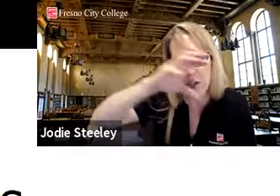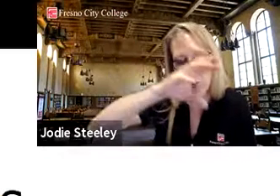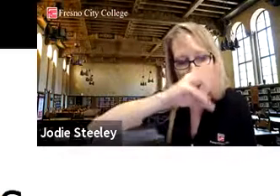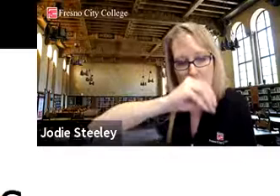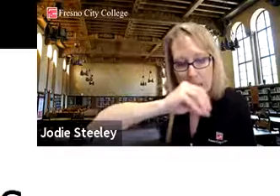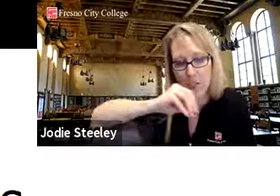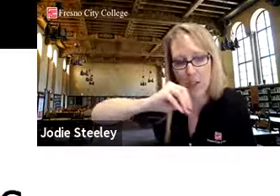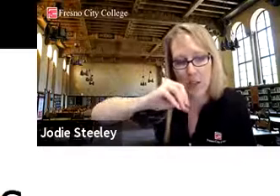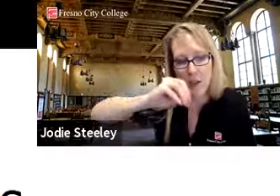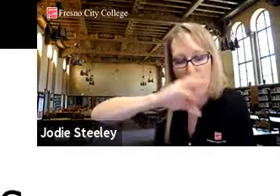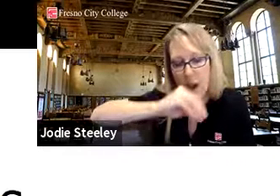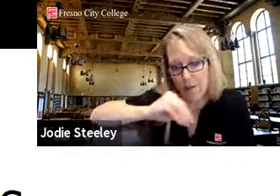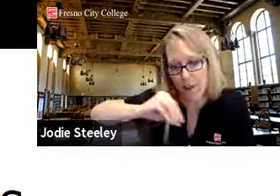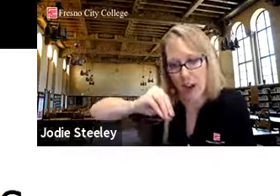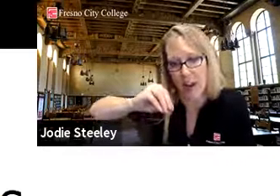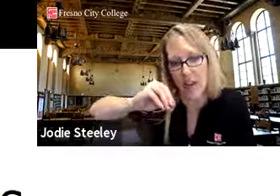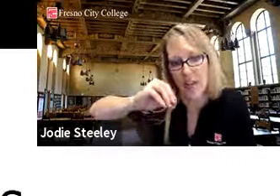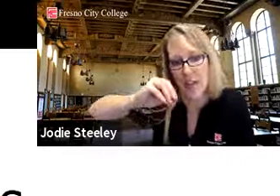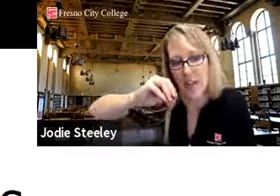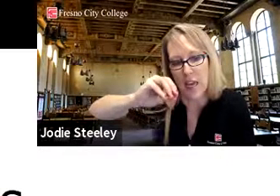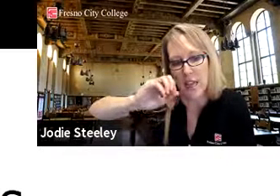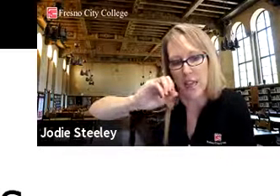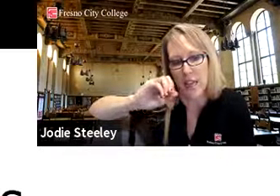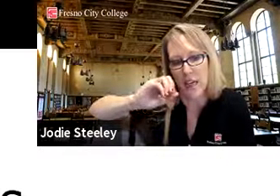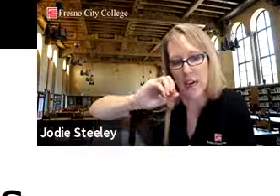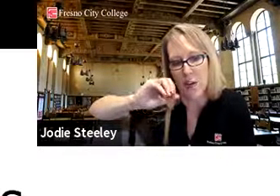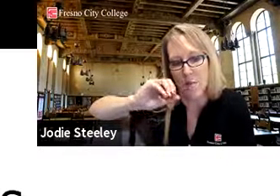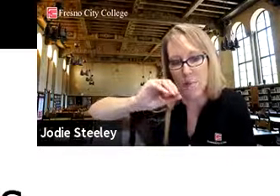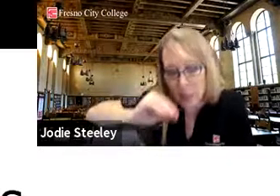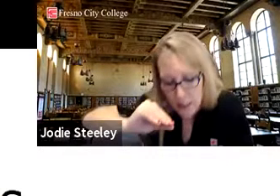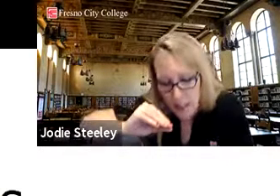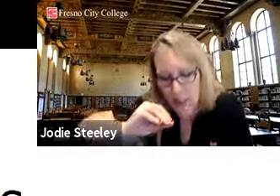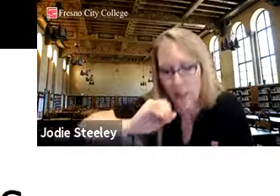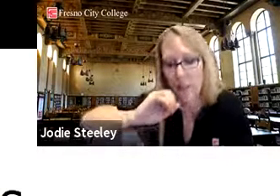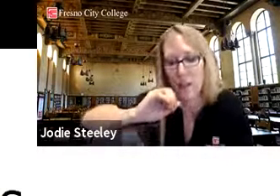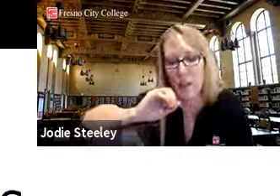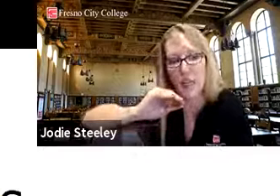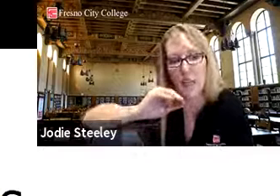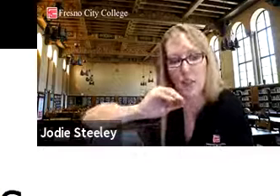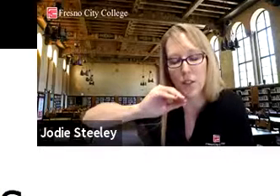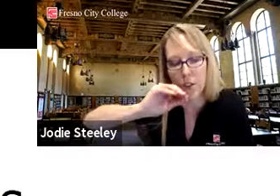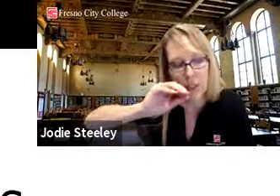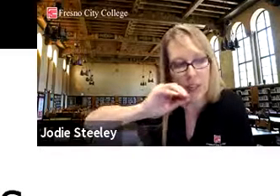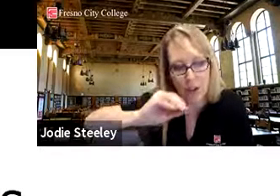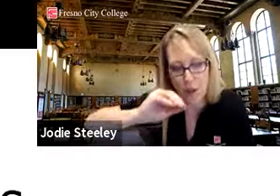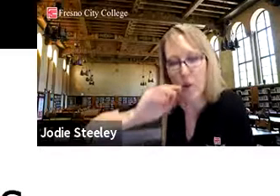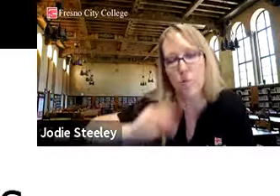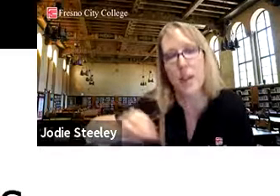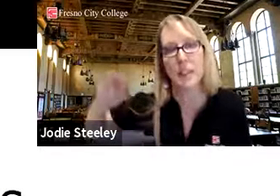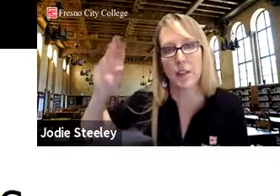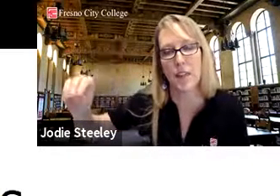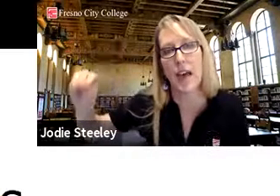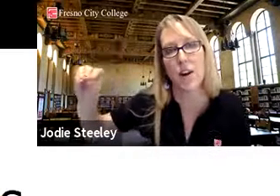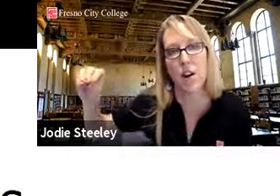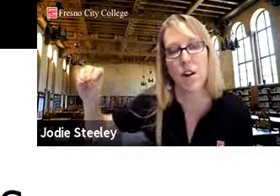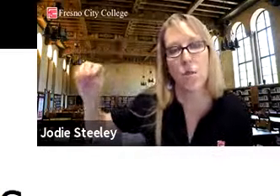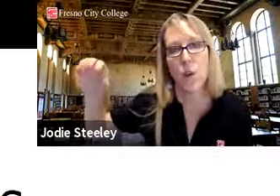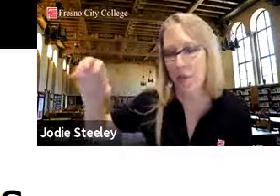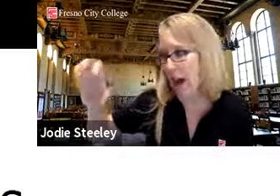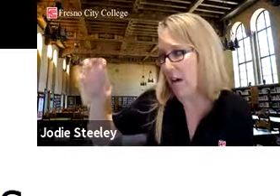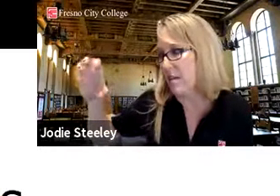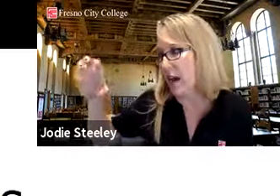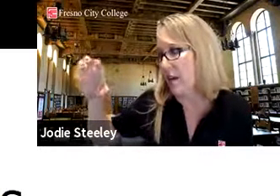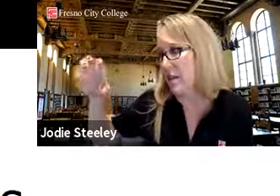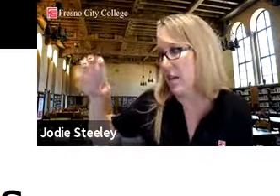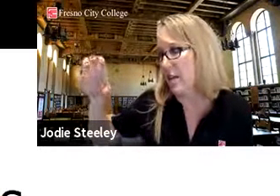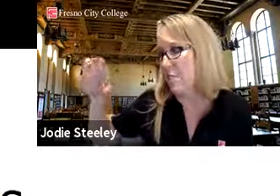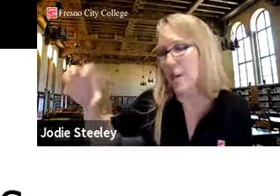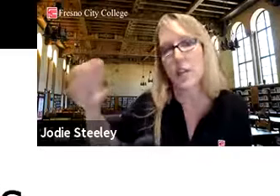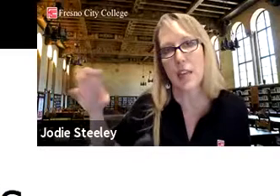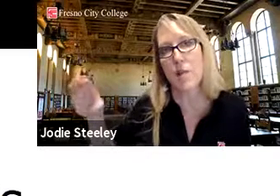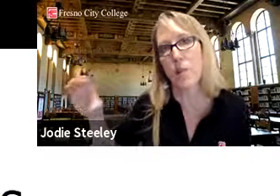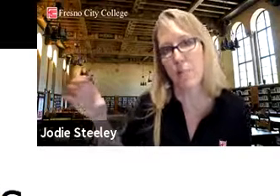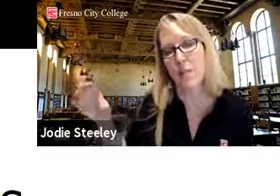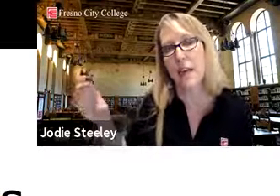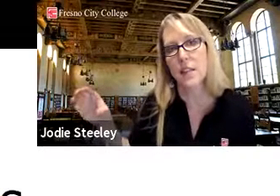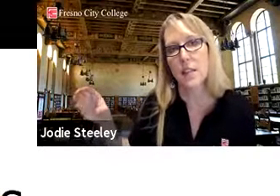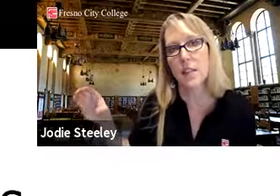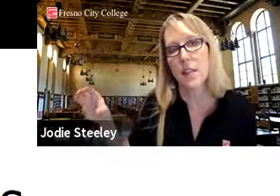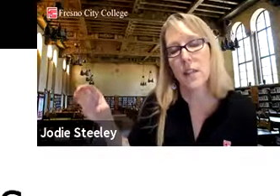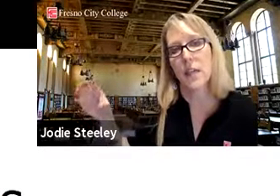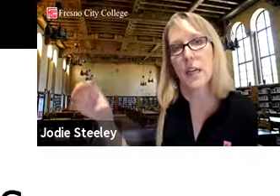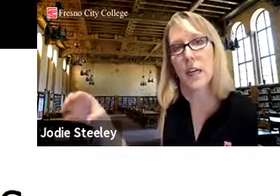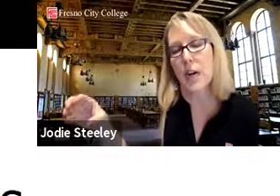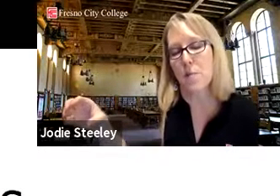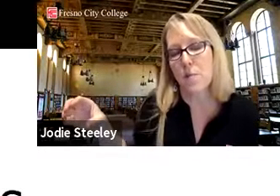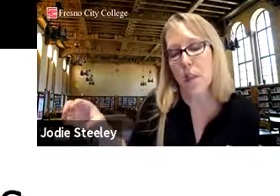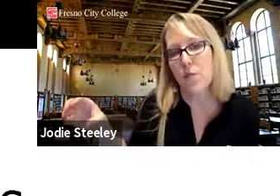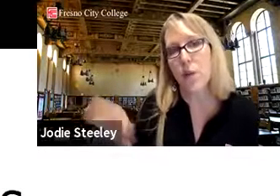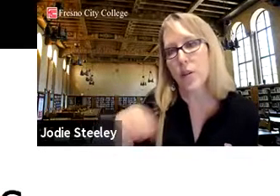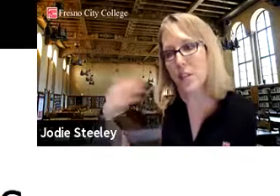correct, modify, and meet the learning outcome or objectives that are what that that bigger assignment represents. If we were just